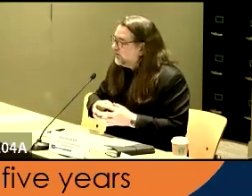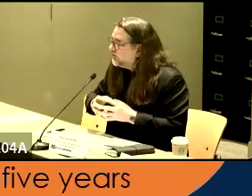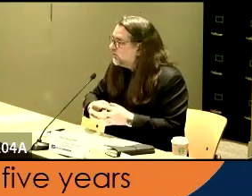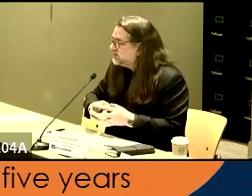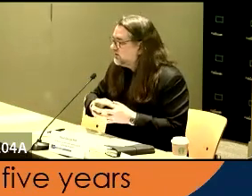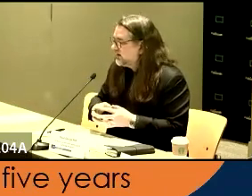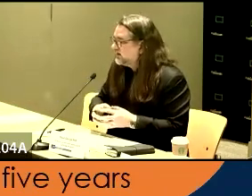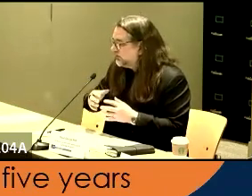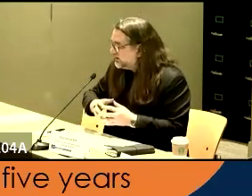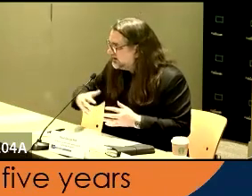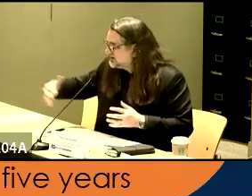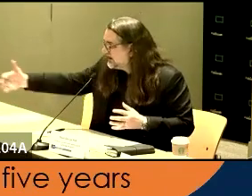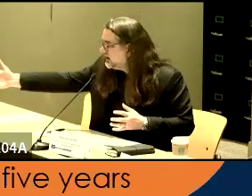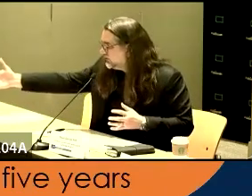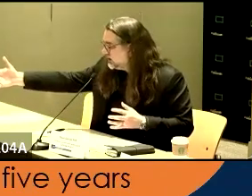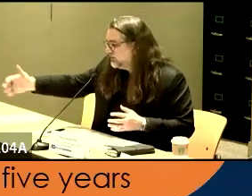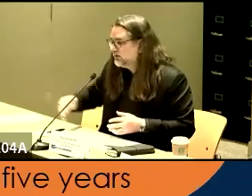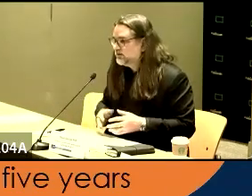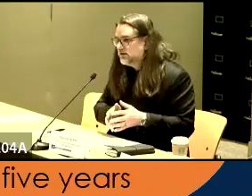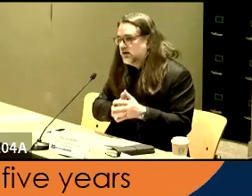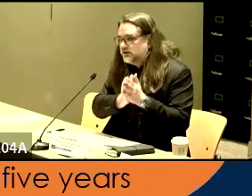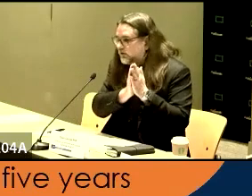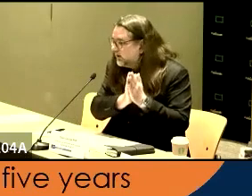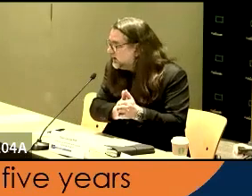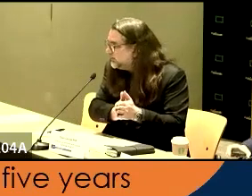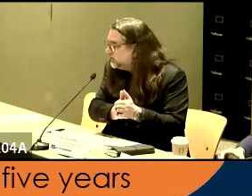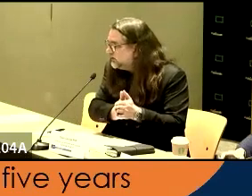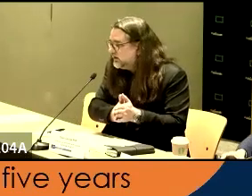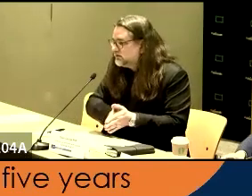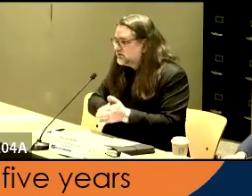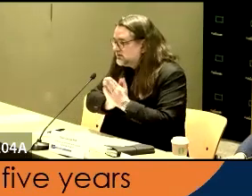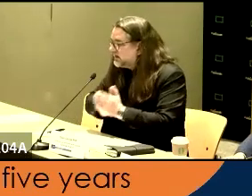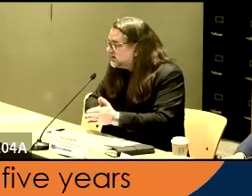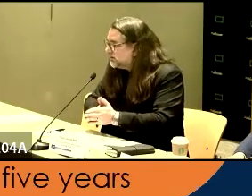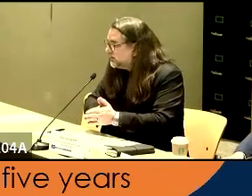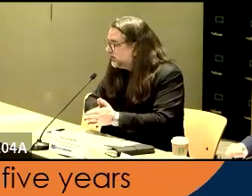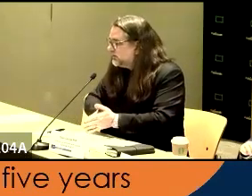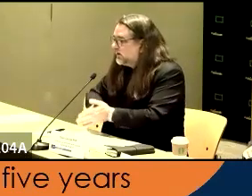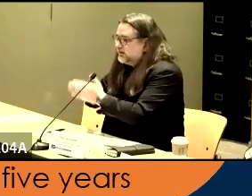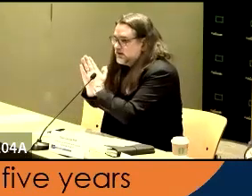They're the ones that are tasked with scaling those capabilities. So coming up with new innovations, testing them with health departments,